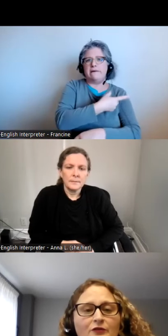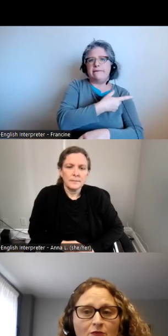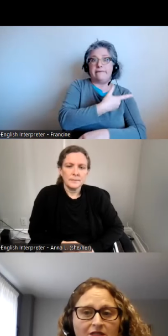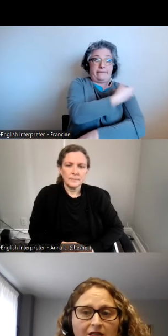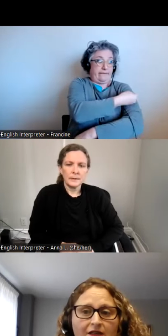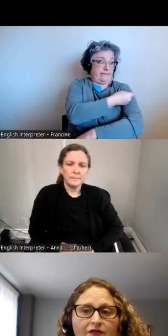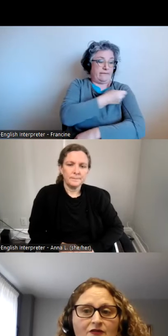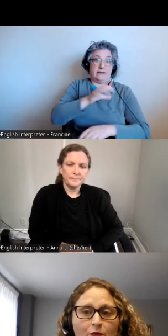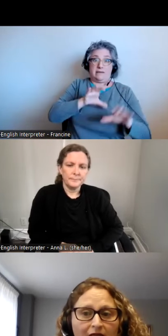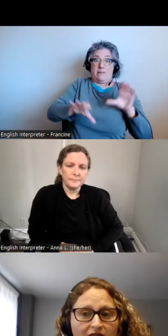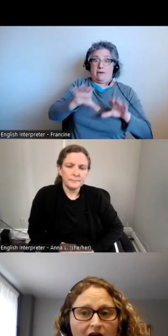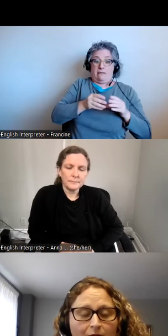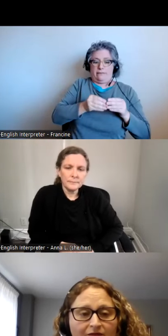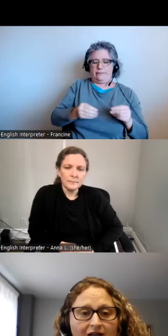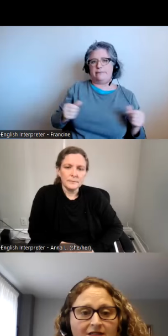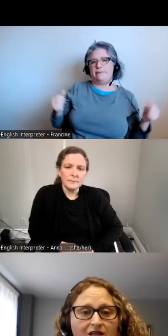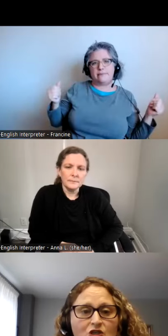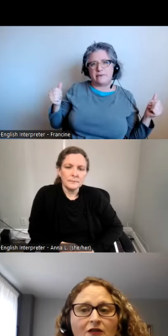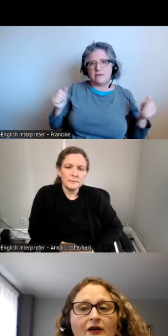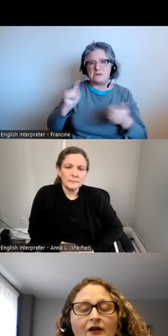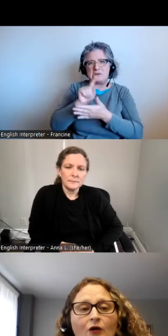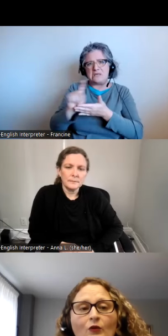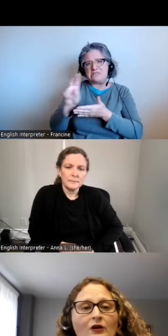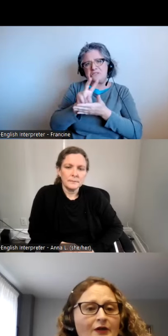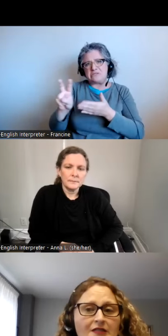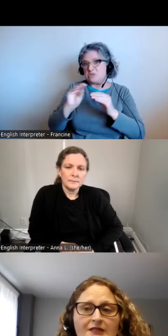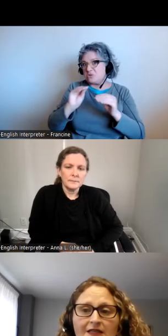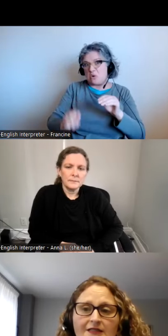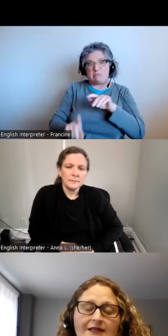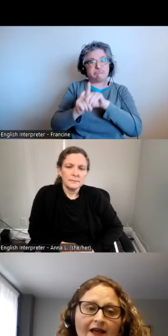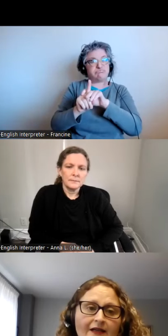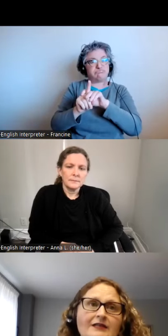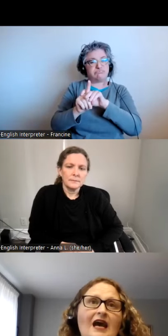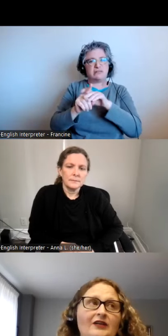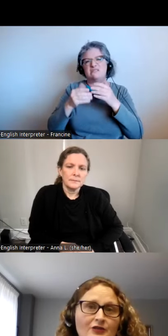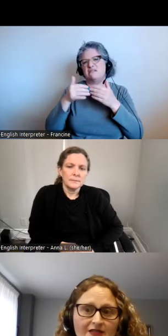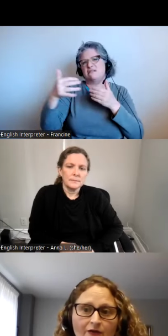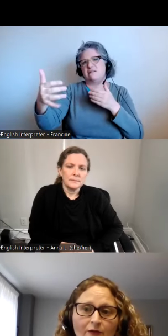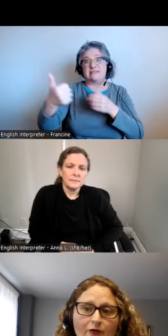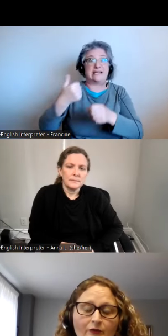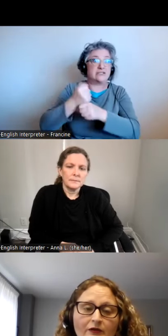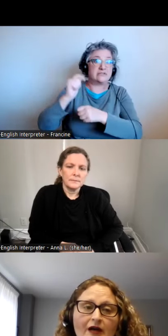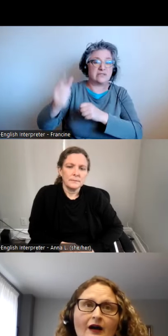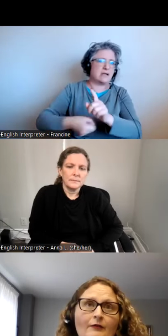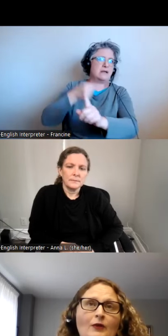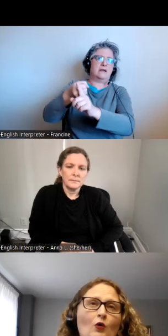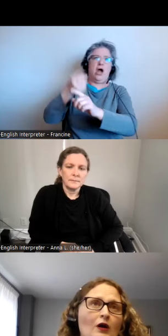within your body, antibodies are. So your body knows what to do with those. So if you don't see it in the first few